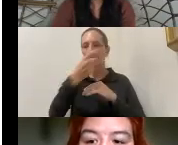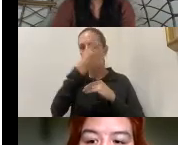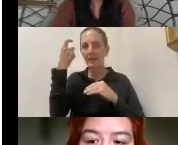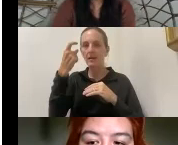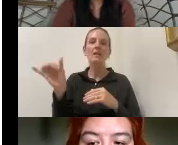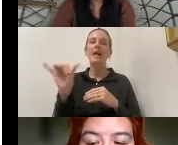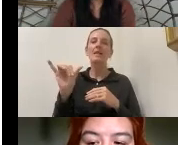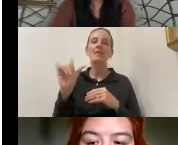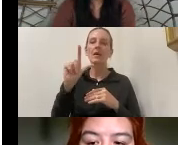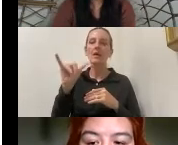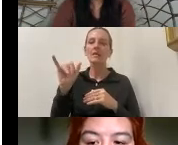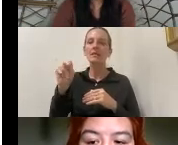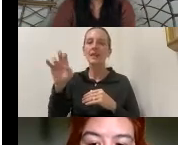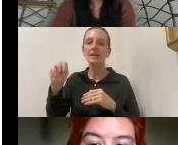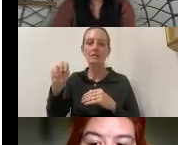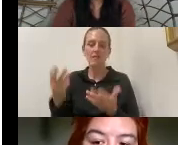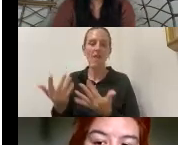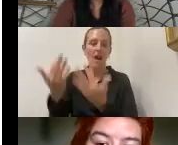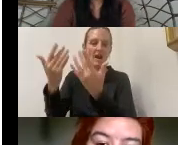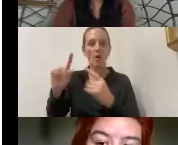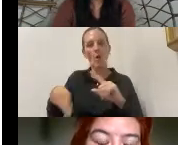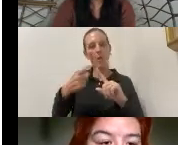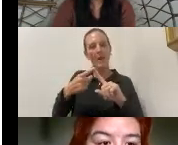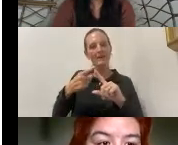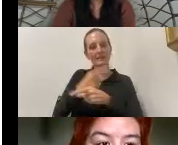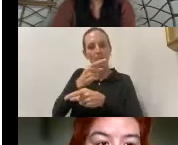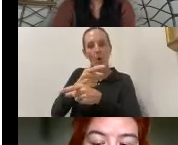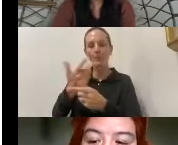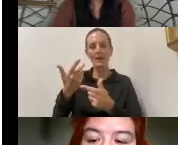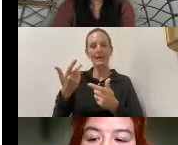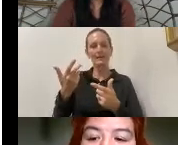When is it appropriate to start planning and rebuilding community engagement, especially